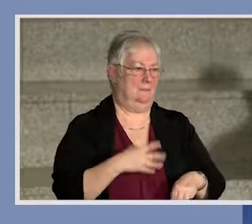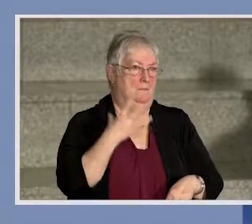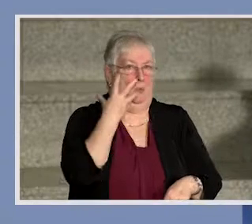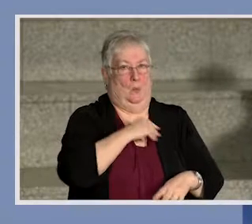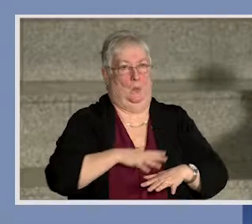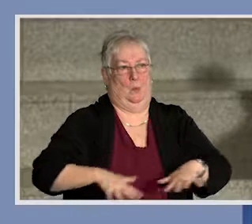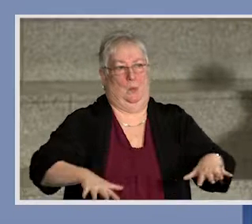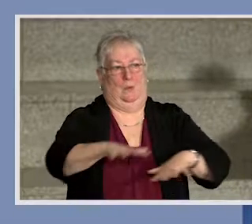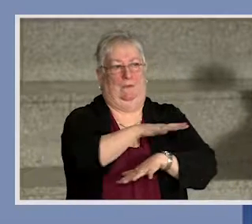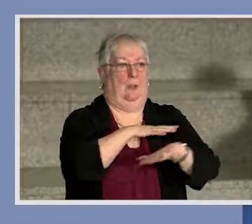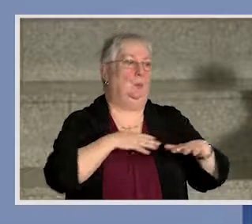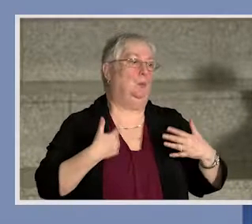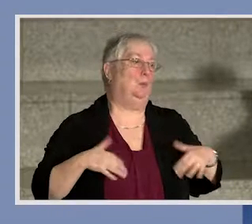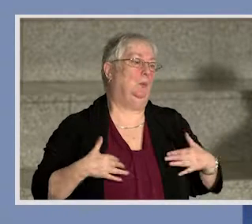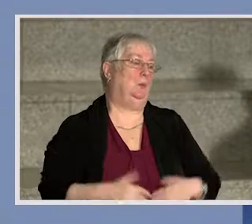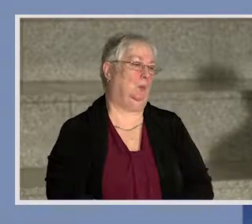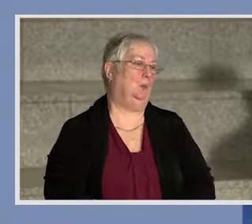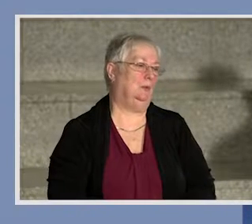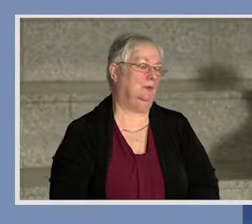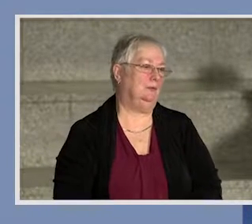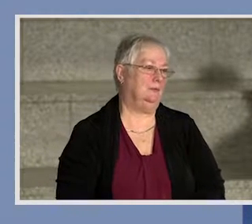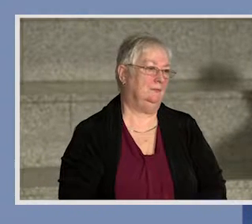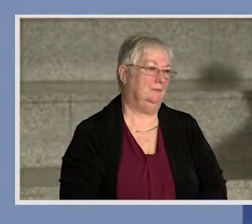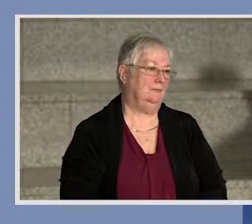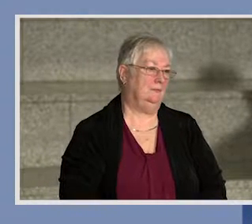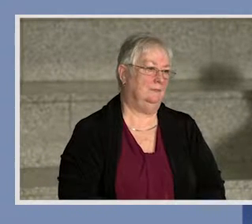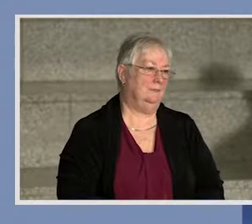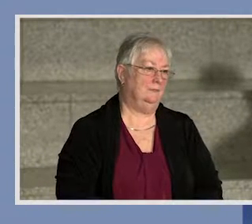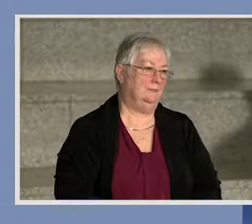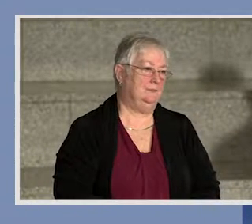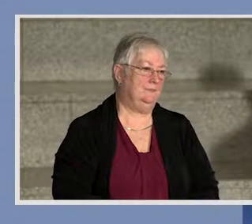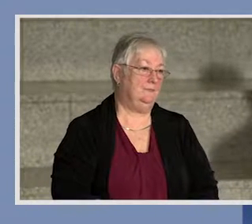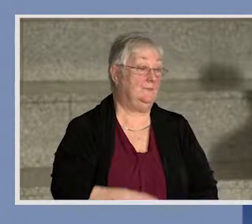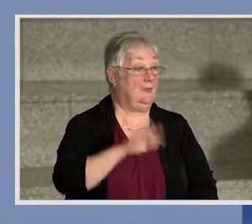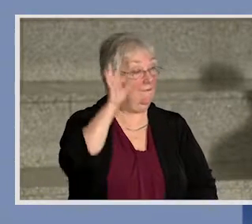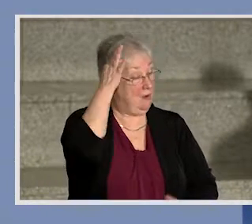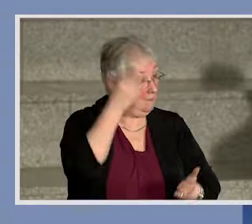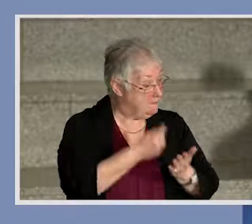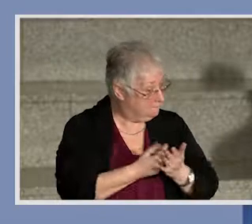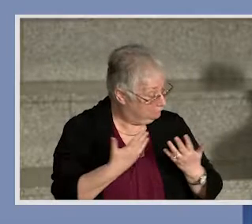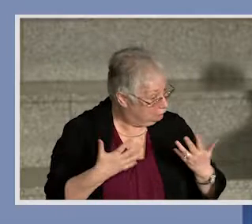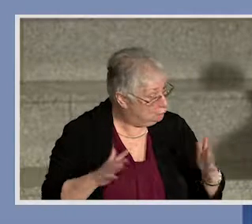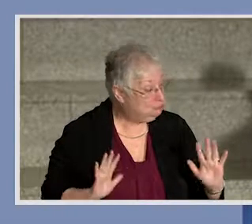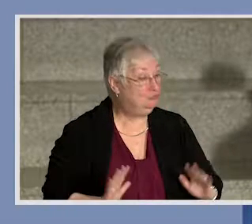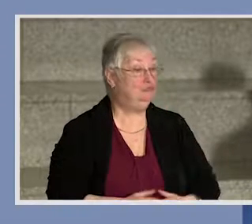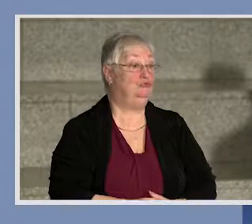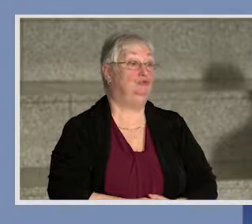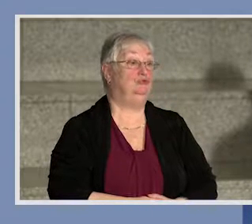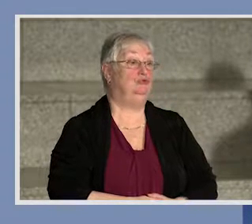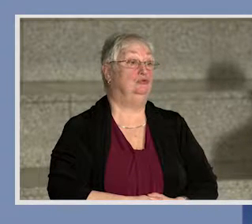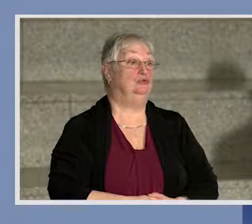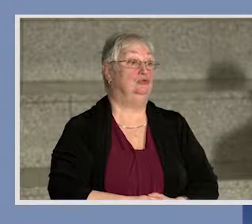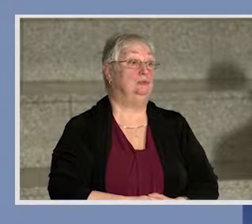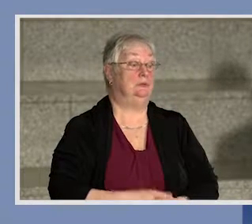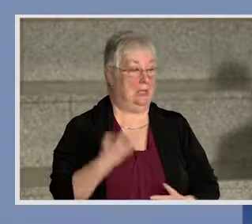I MENTIONED THE FEDERAL MONEY 3.4 BILLION DOLLARS IS REPRESENTED THERE AND THEN THE CAPITAL INFRASTRUCTURE.